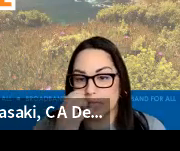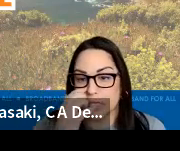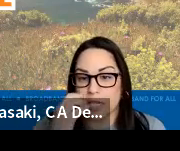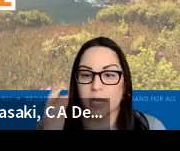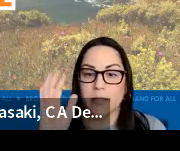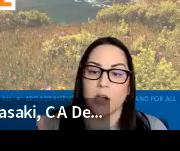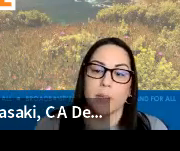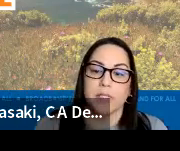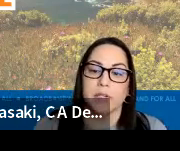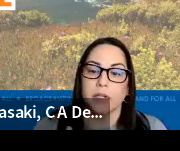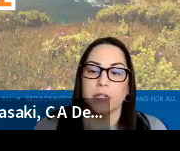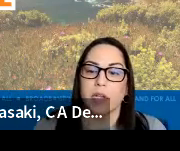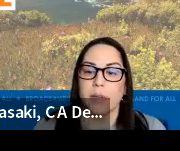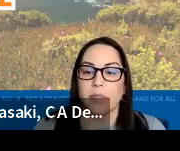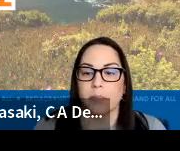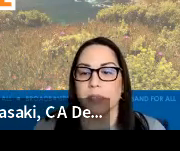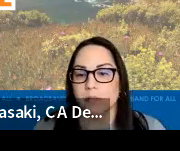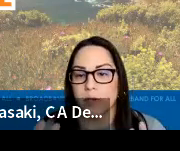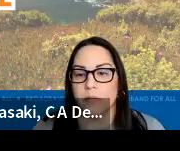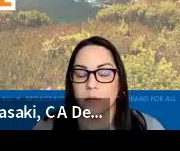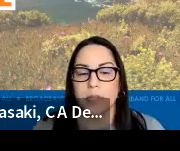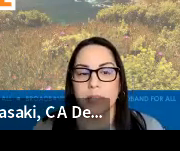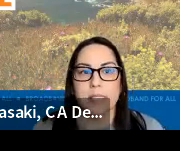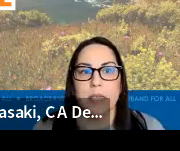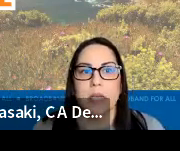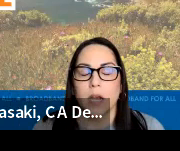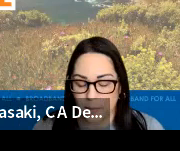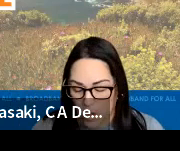in the chat and the comments that that are coming through, because we are recording this,